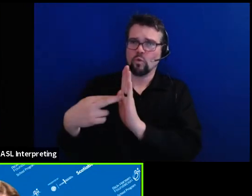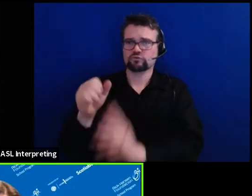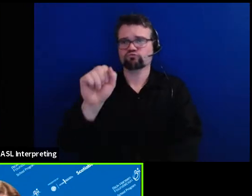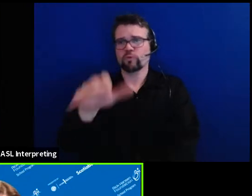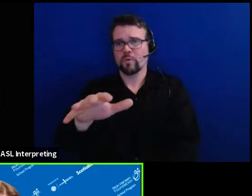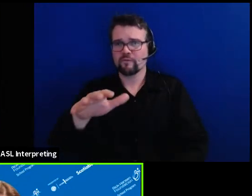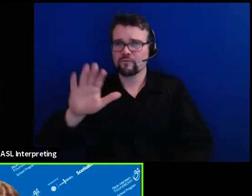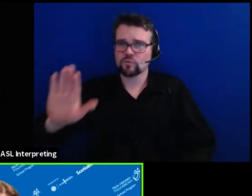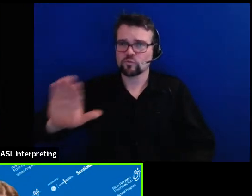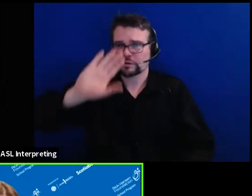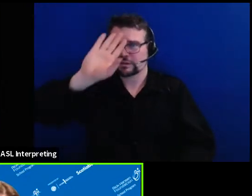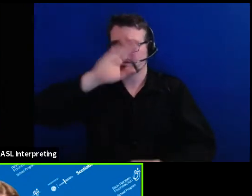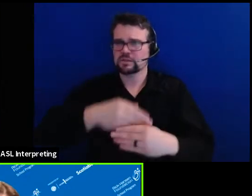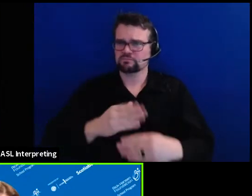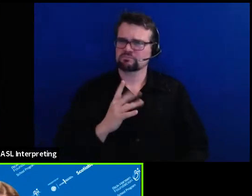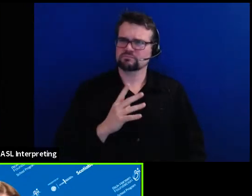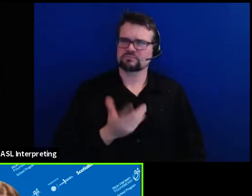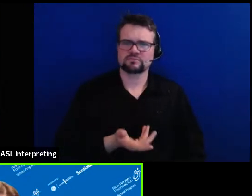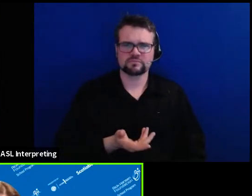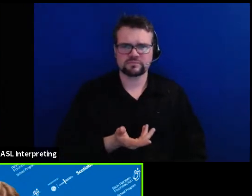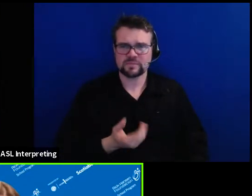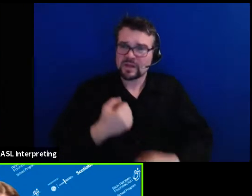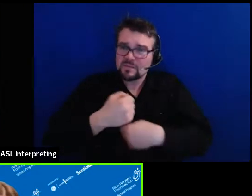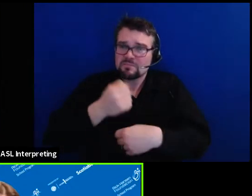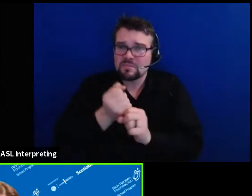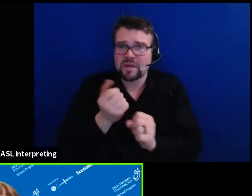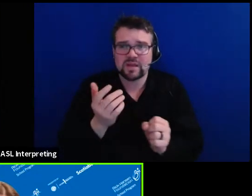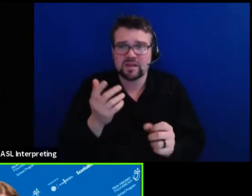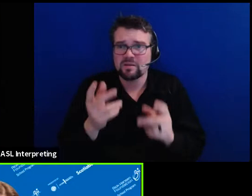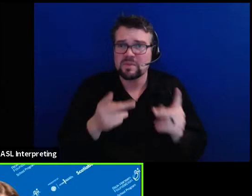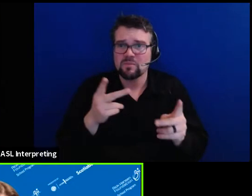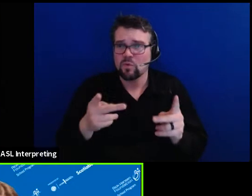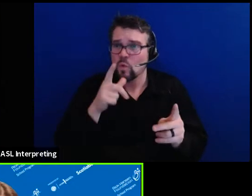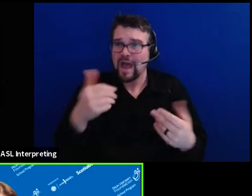THAT MADE THINGS A LOT BETTER FOR MOMS WITH STROLLERS WHO ALSO